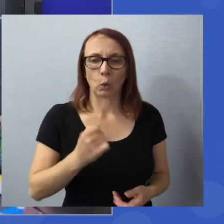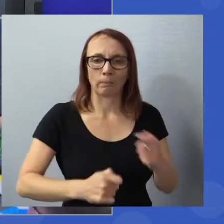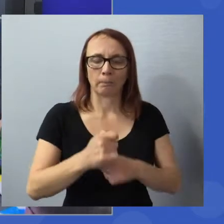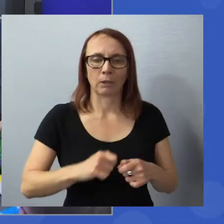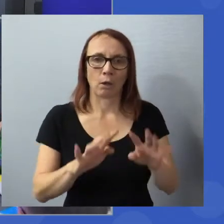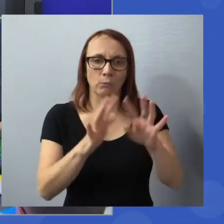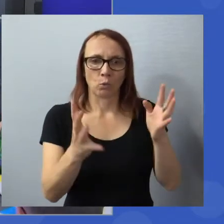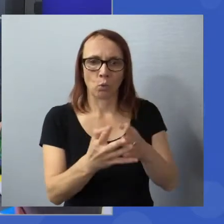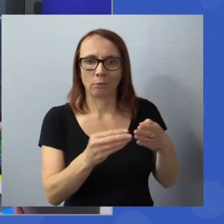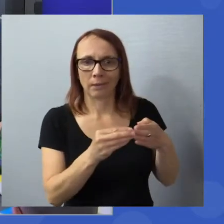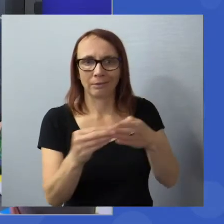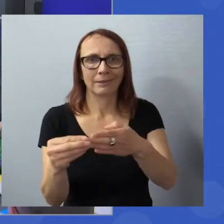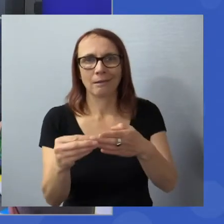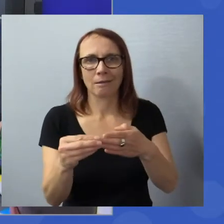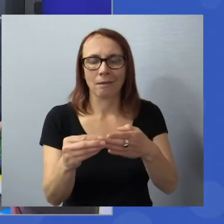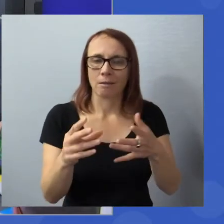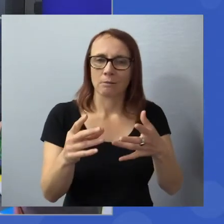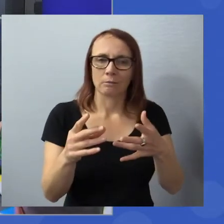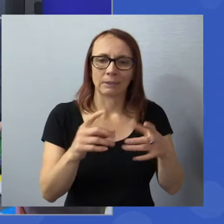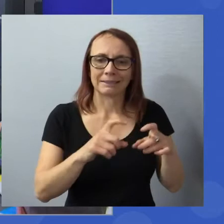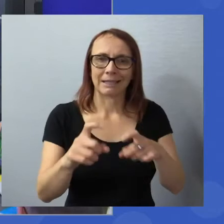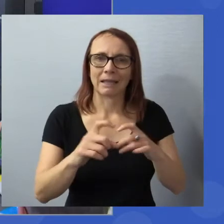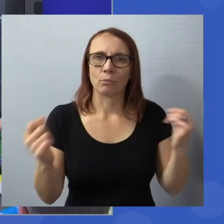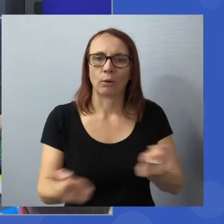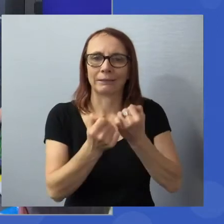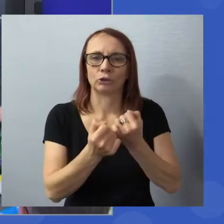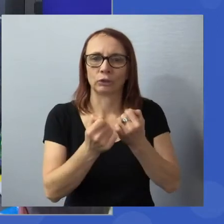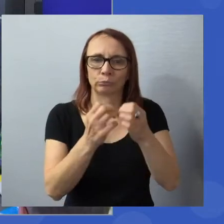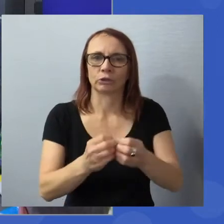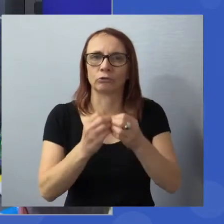energy production and innovative technology we also want to develop high